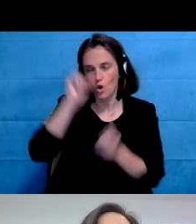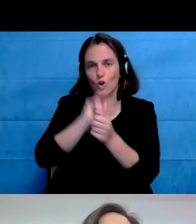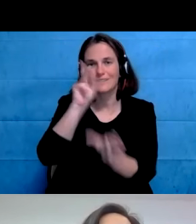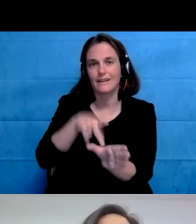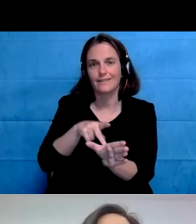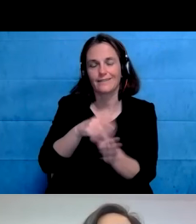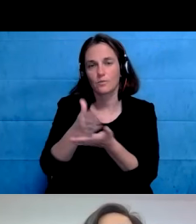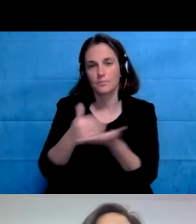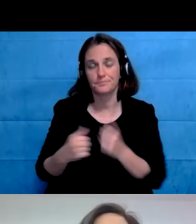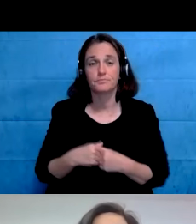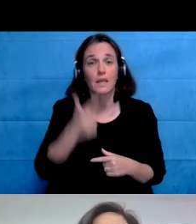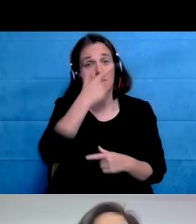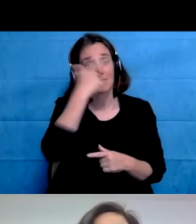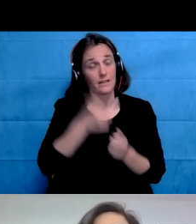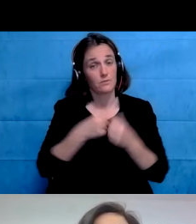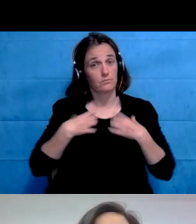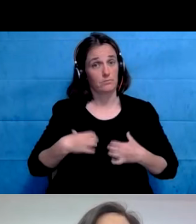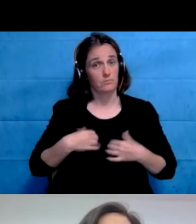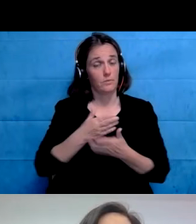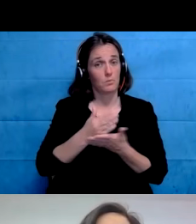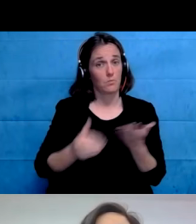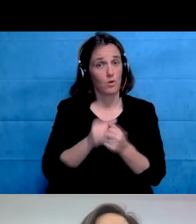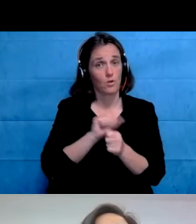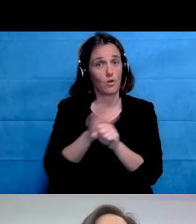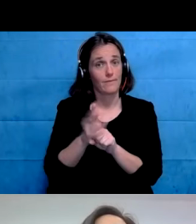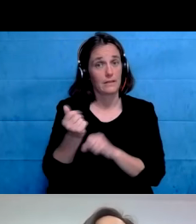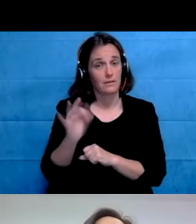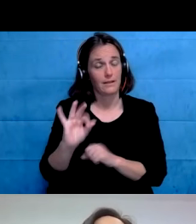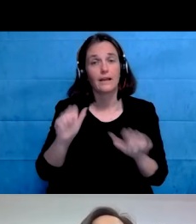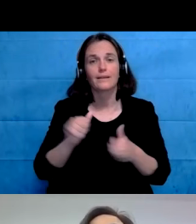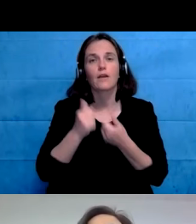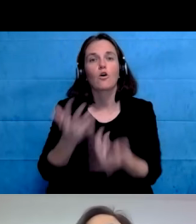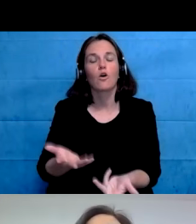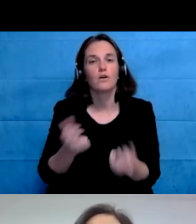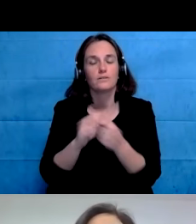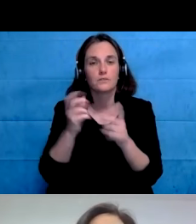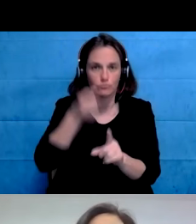Due to the respiratory portion of COVID-19, it can cause what's called acute hypoxic injuries